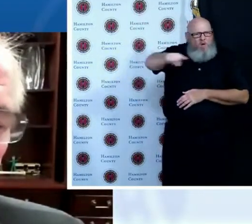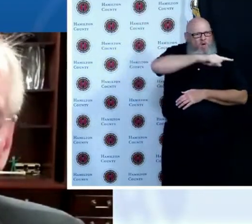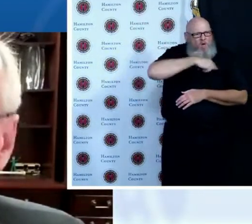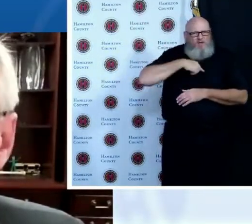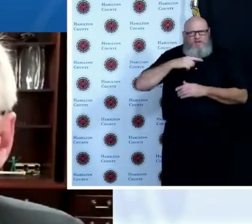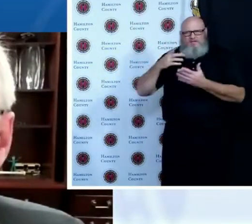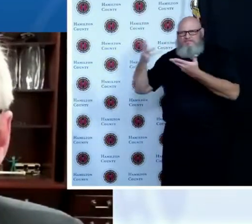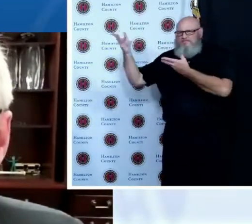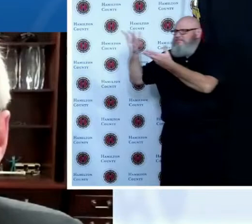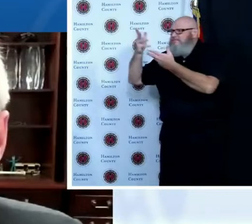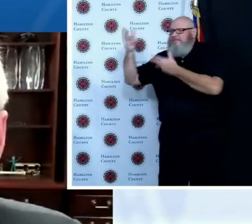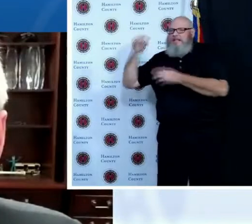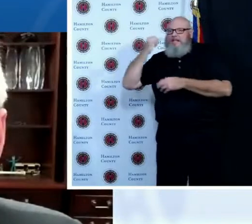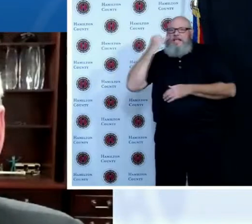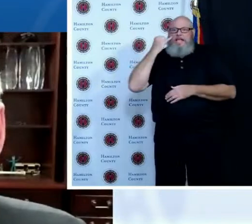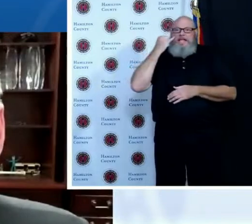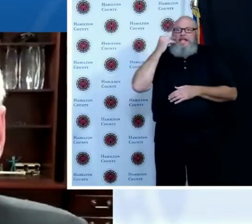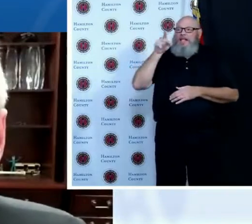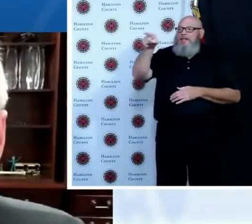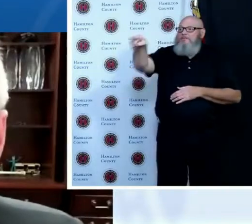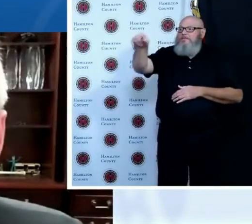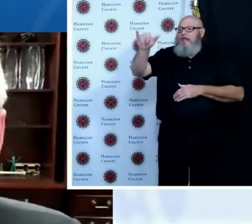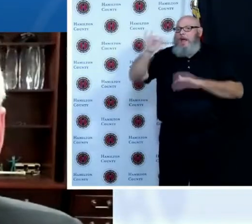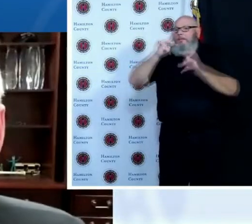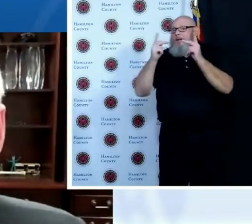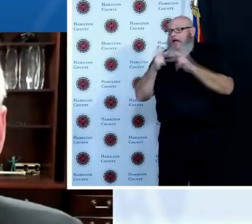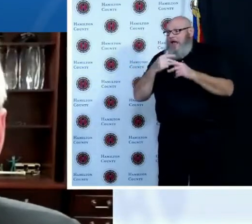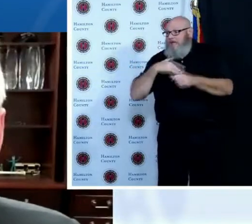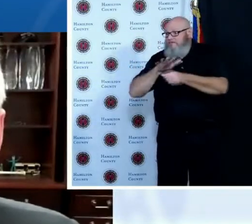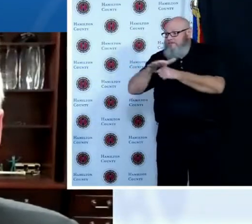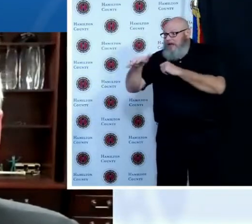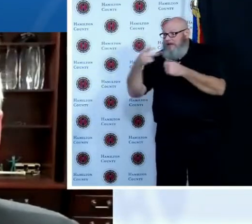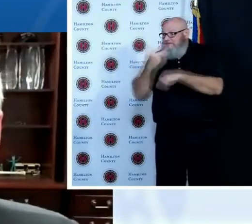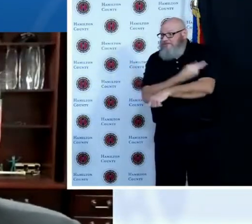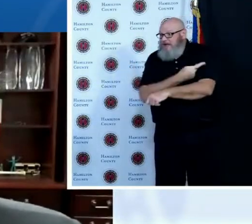at the end of the day or whatever have extra doses they'll make sure they vaccinate people and it may